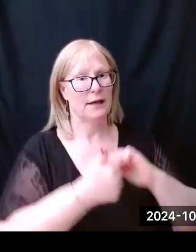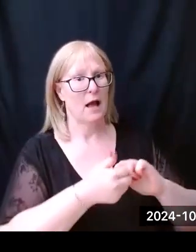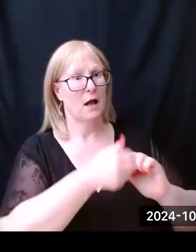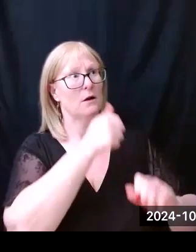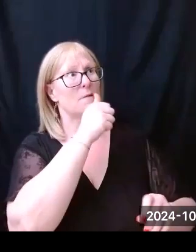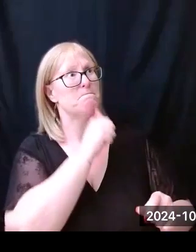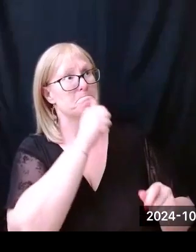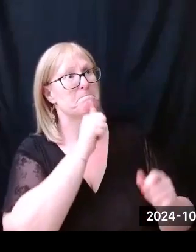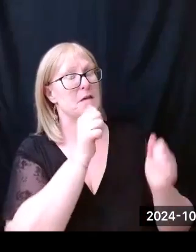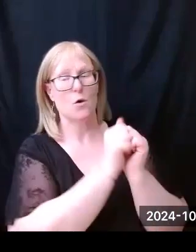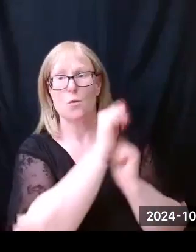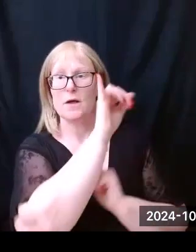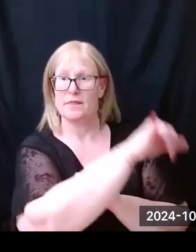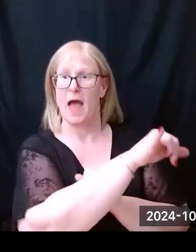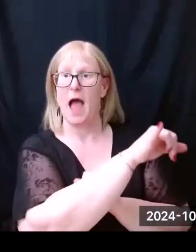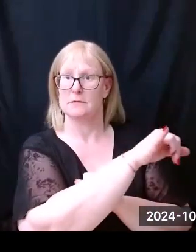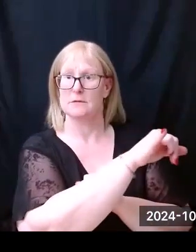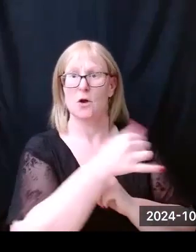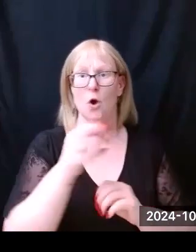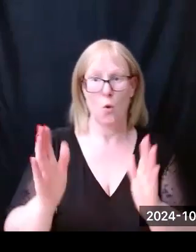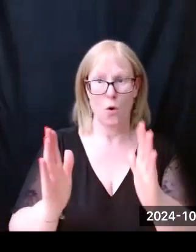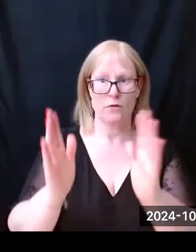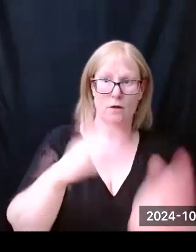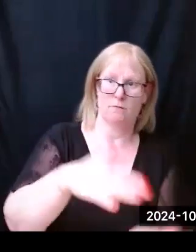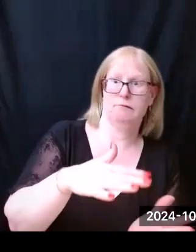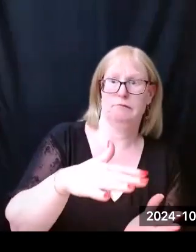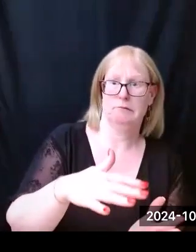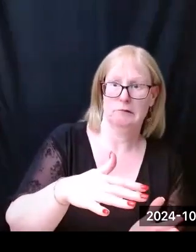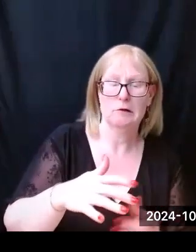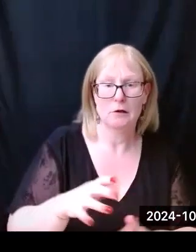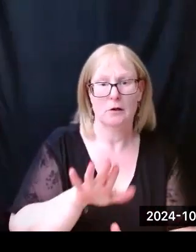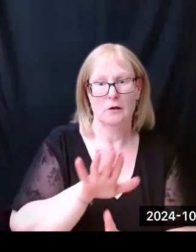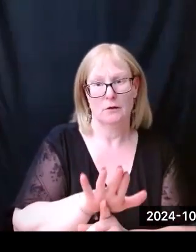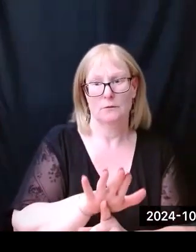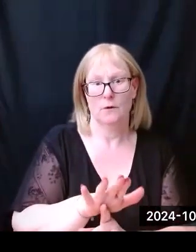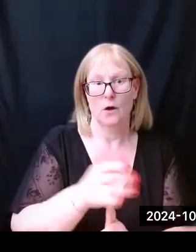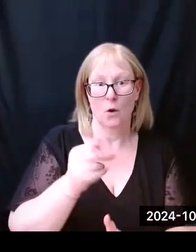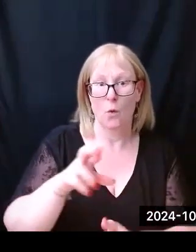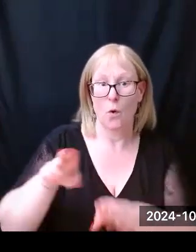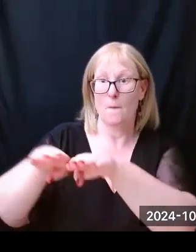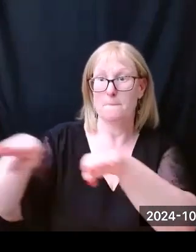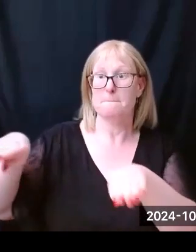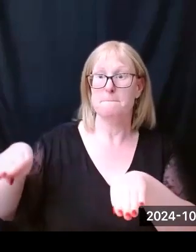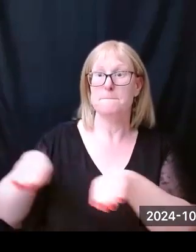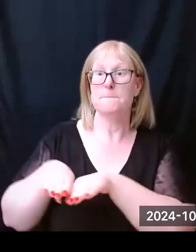started again, then we can go to the next level things like board games which are great ways to teach play skills.